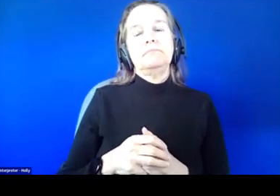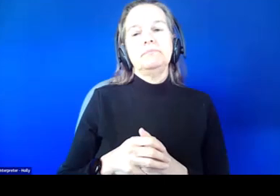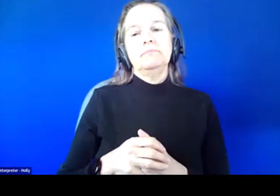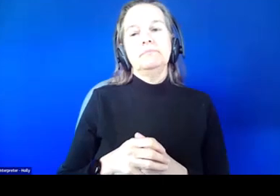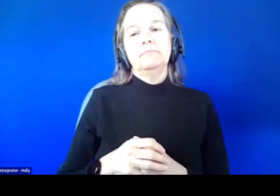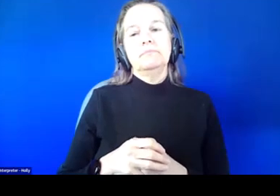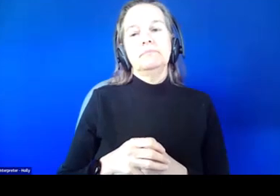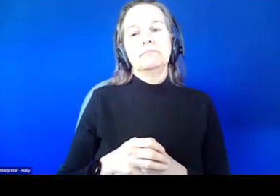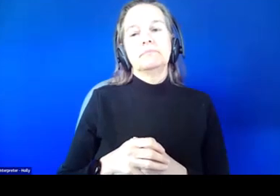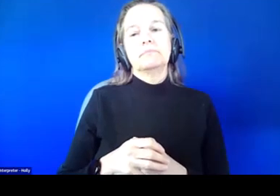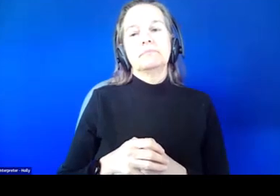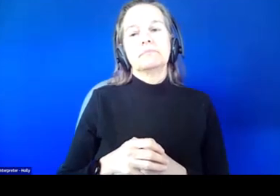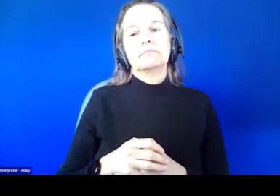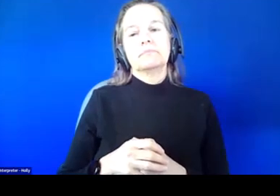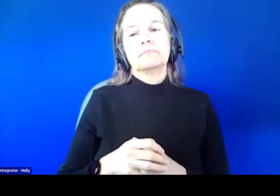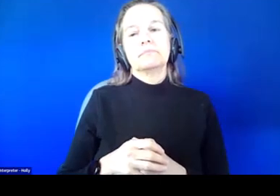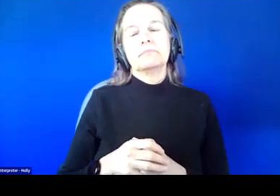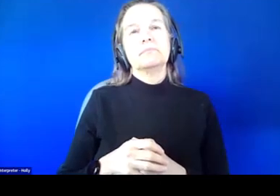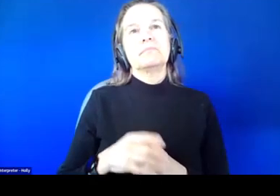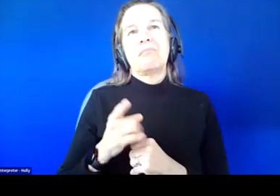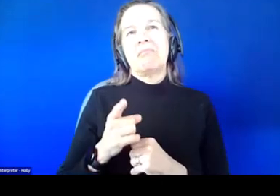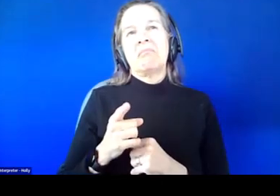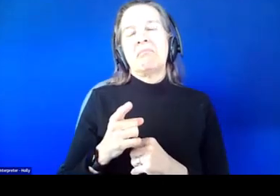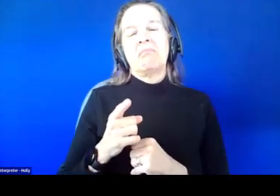So I'm not going to spend a whole lot of time on